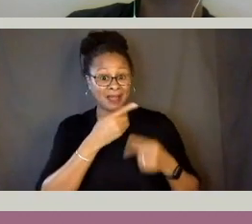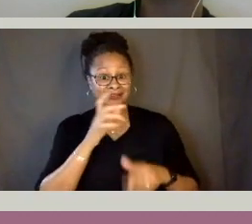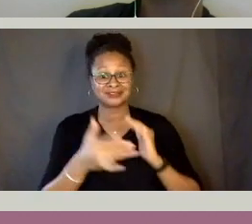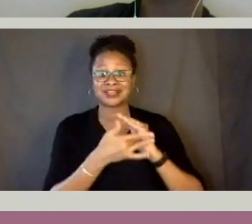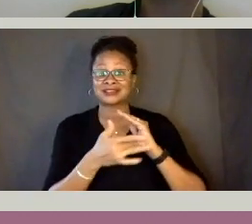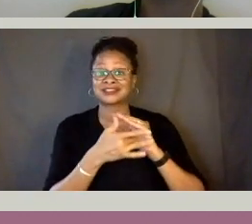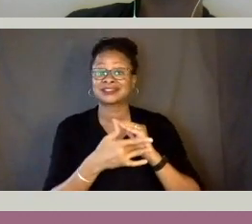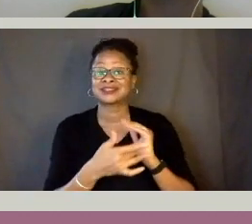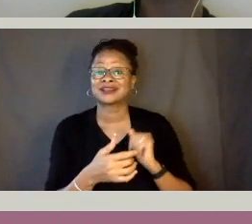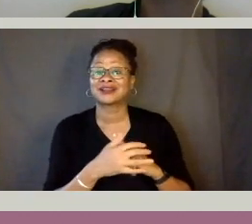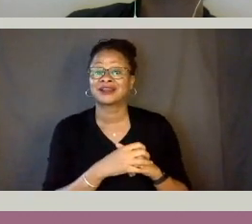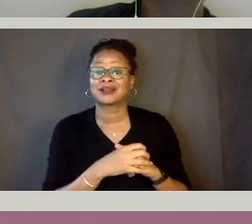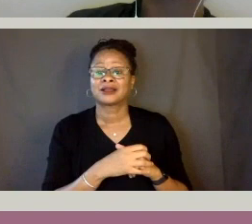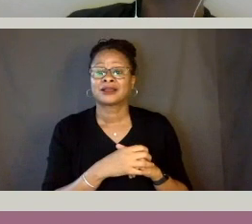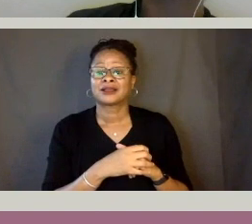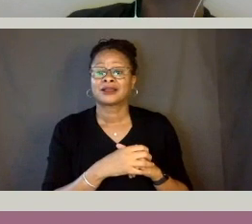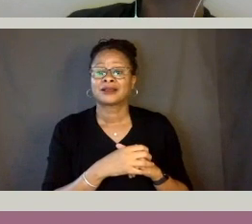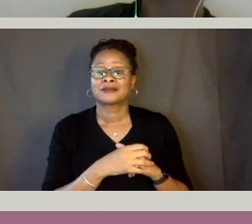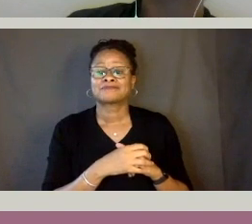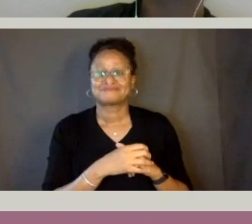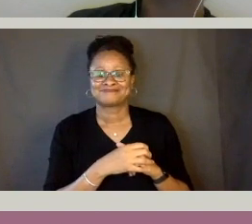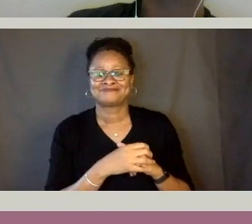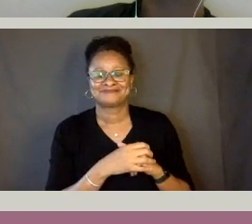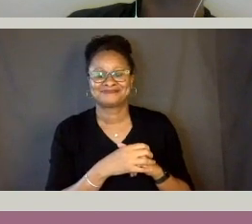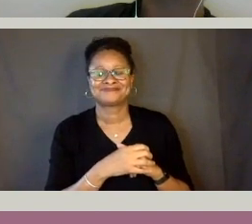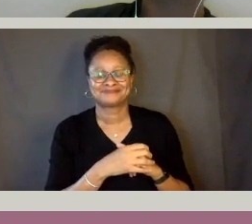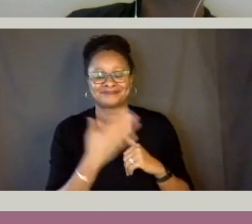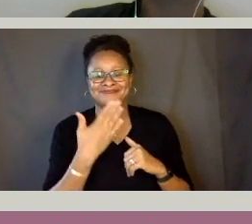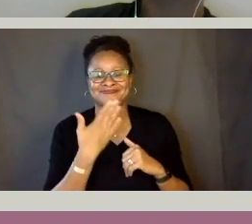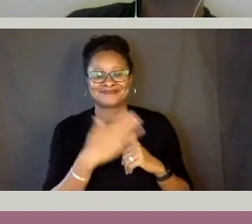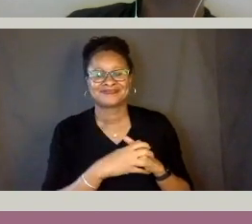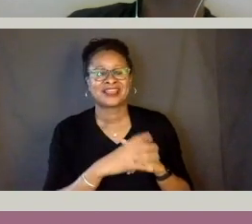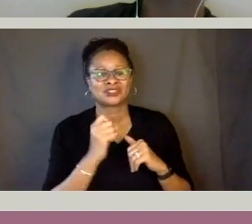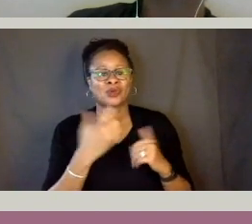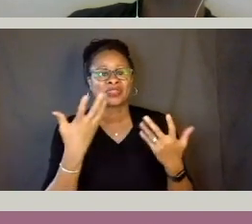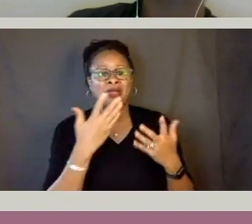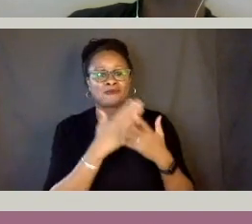again the range of possibilities here for this audience question?